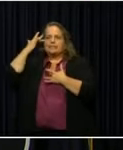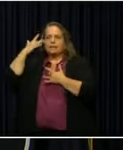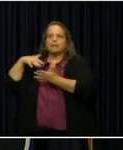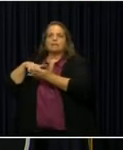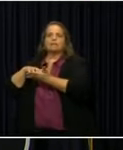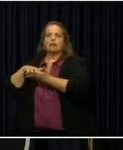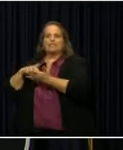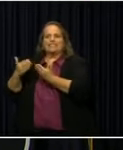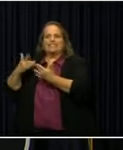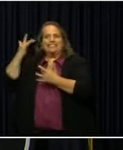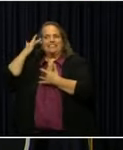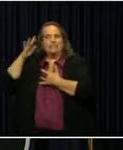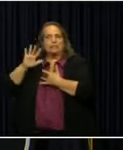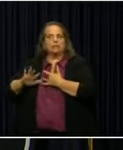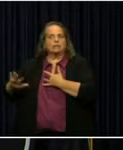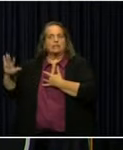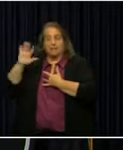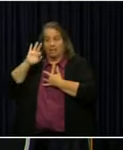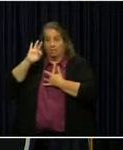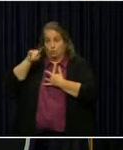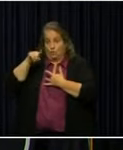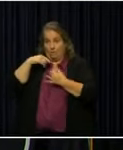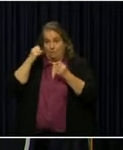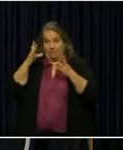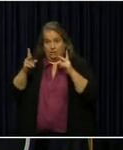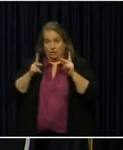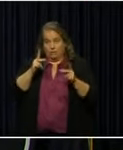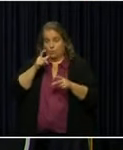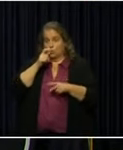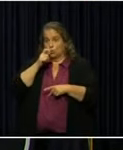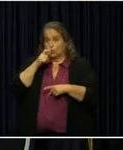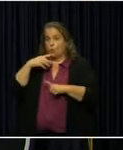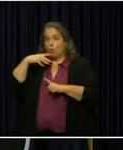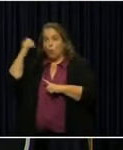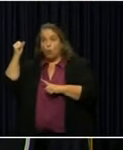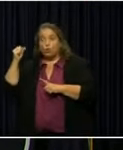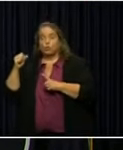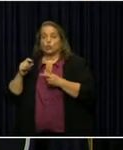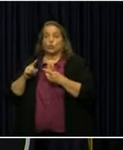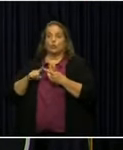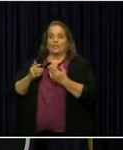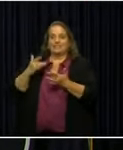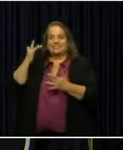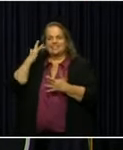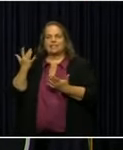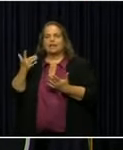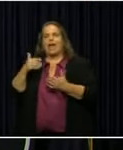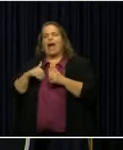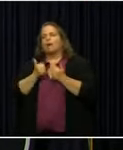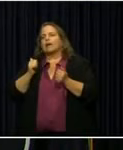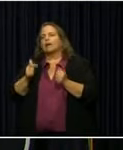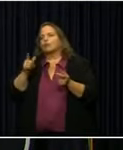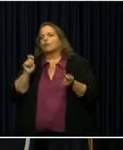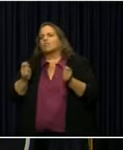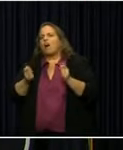TRACING, AND THERE ARE THINGS THAT EMPLOYERS CAN START DOING RIGHT NOW TO PREPARE FOR WHAT WE